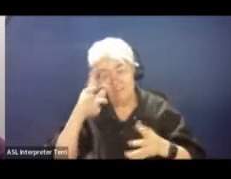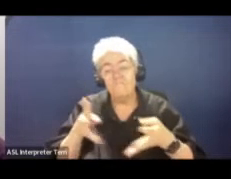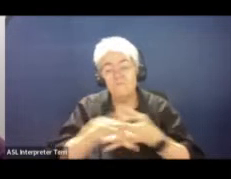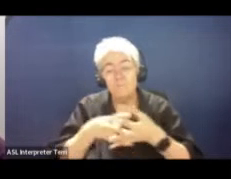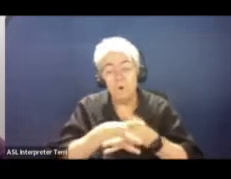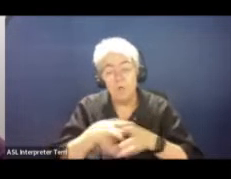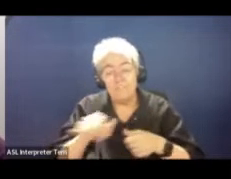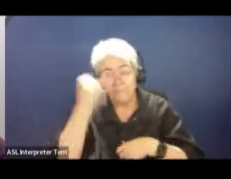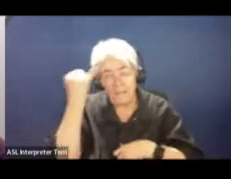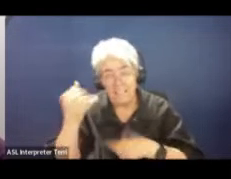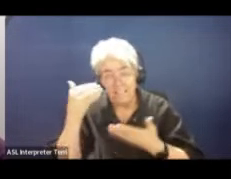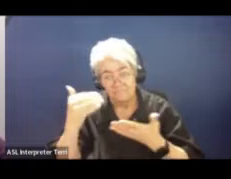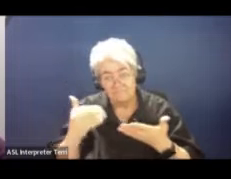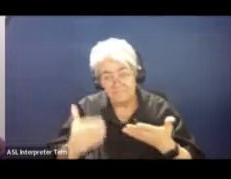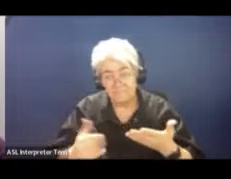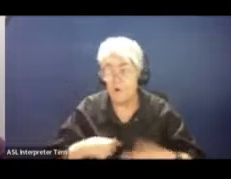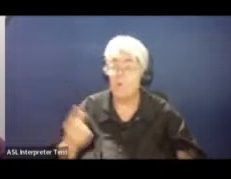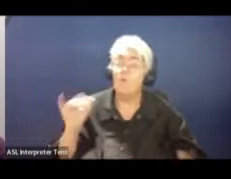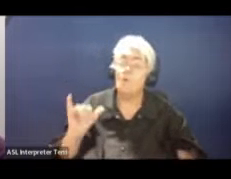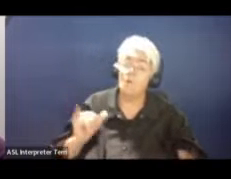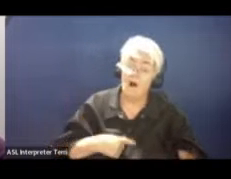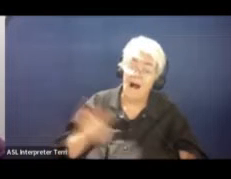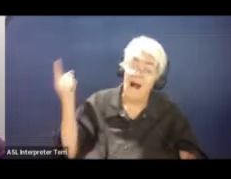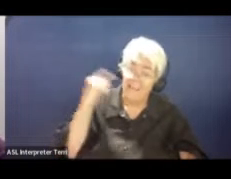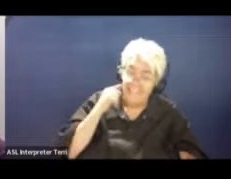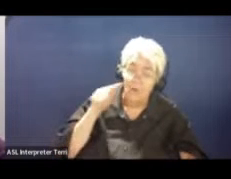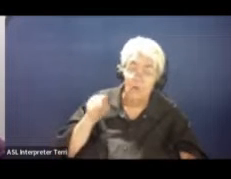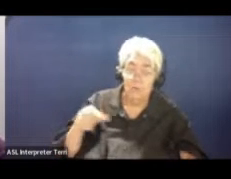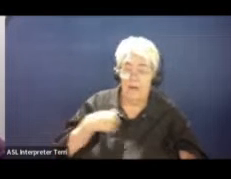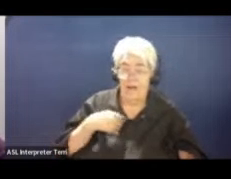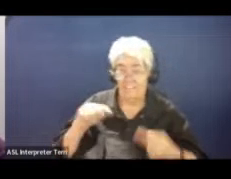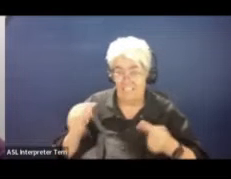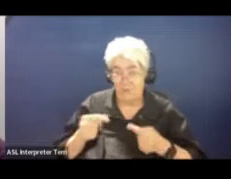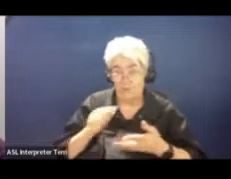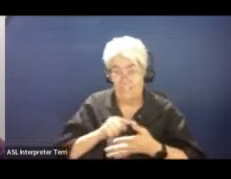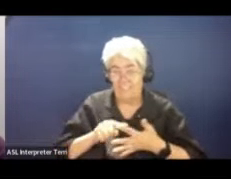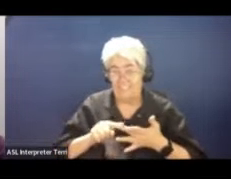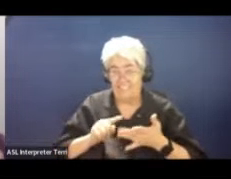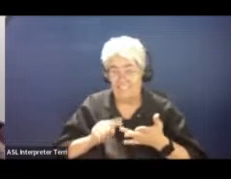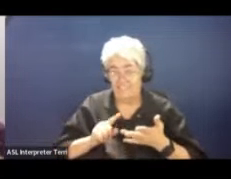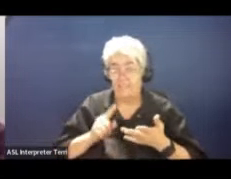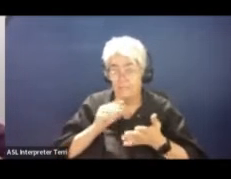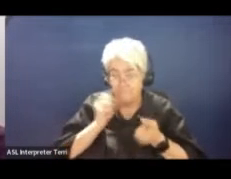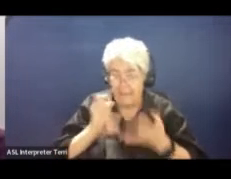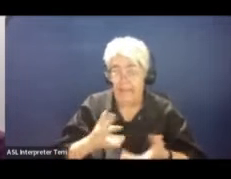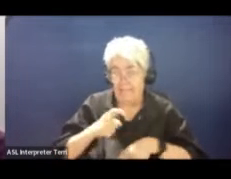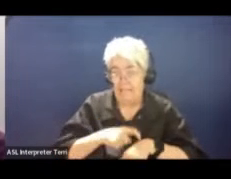basics. I hear that you've had many of these injuries, which one? How which was the longest